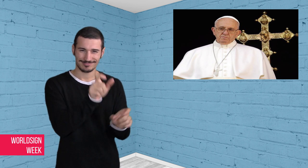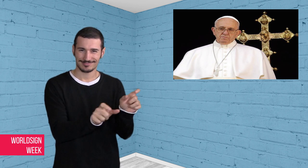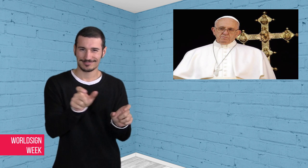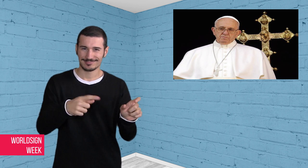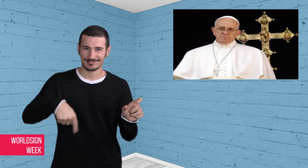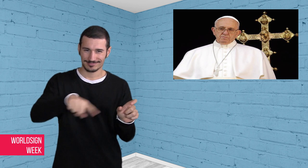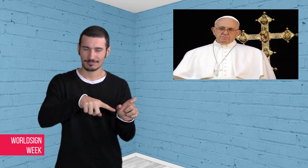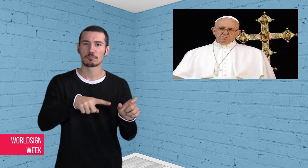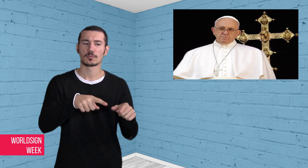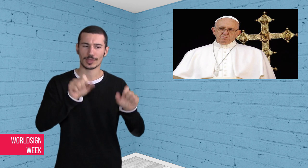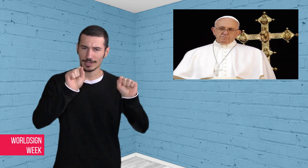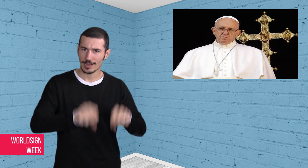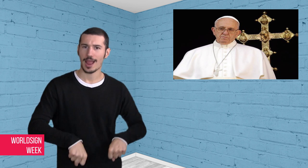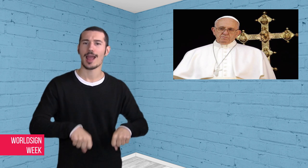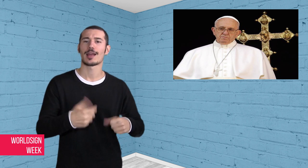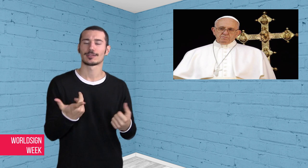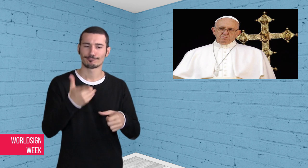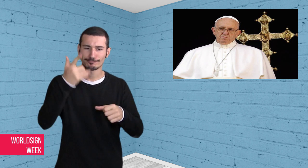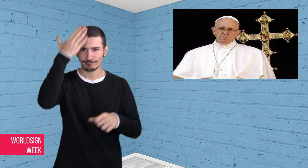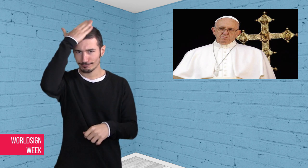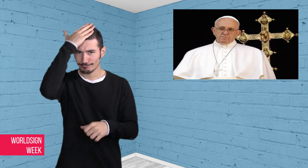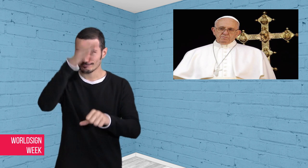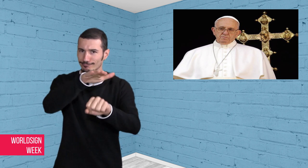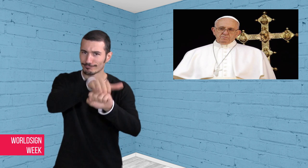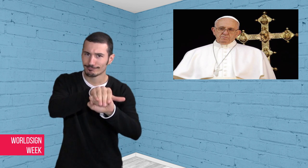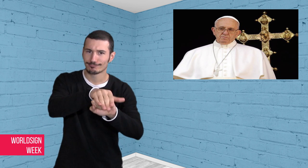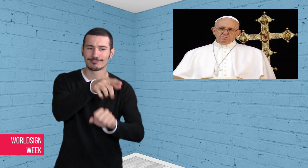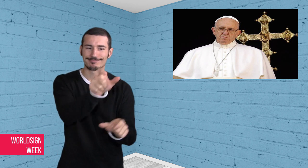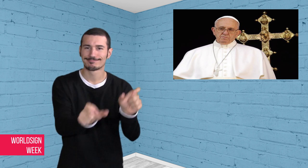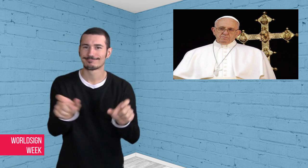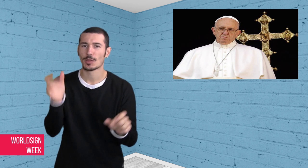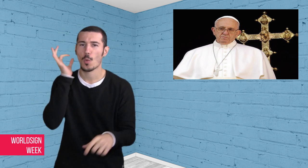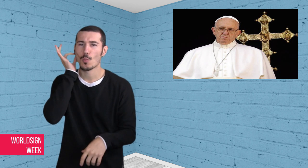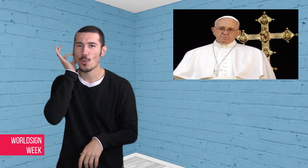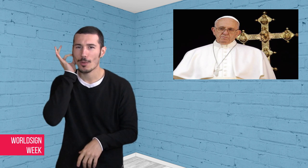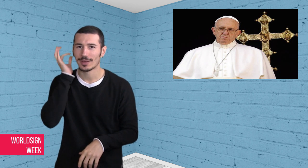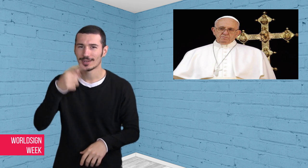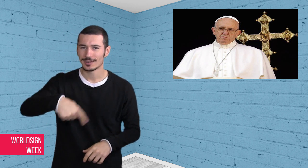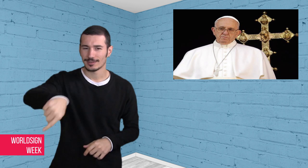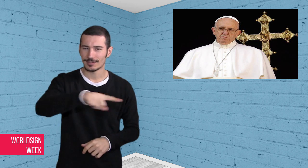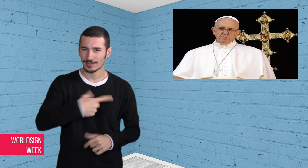saying he is giving all priests the power